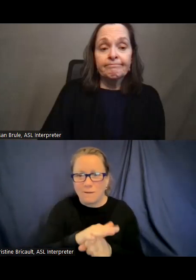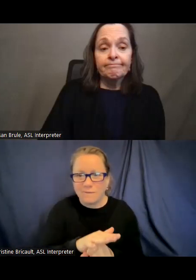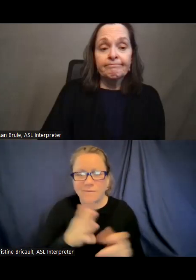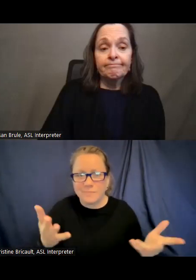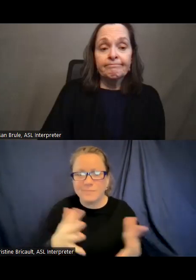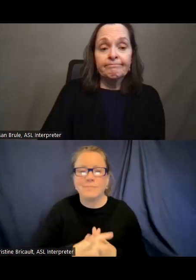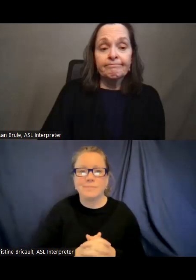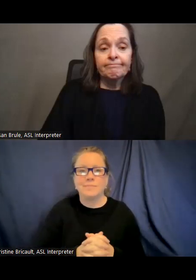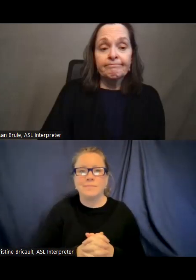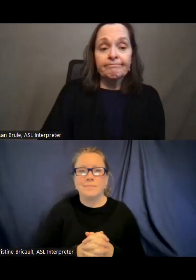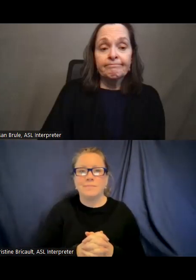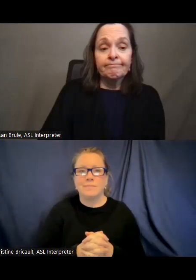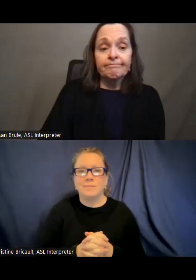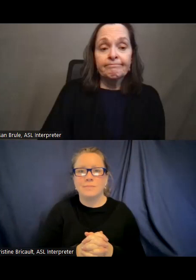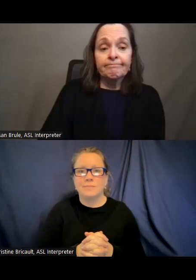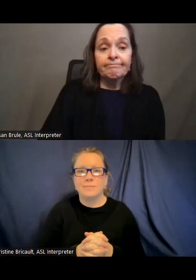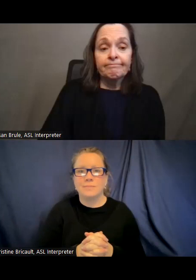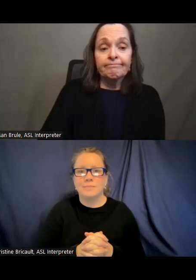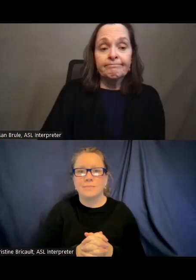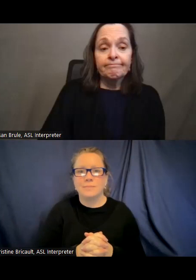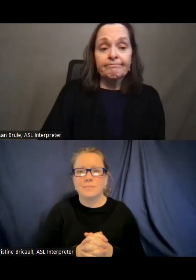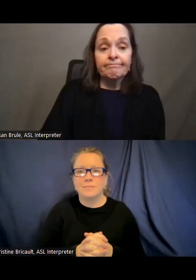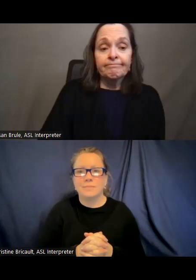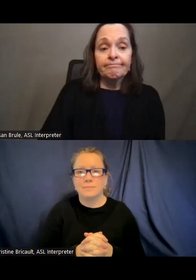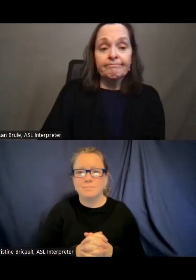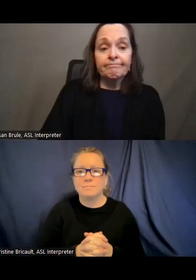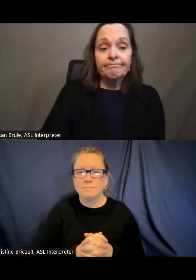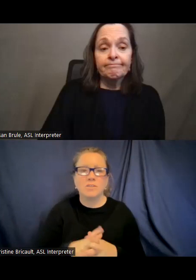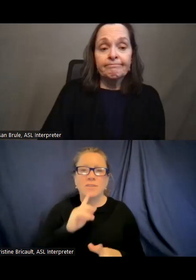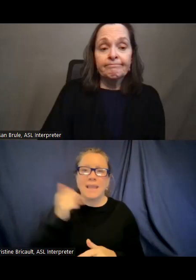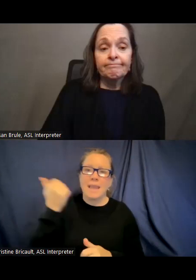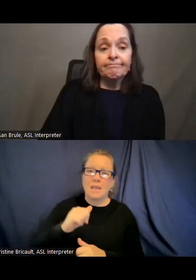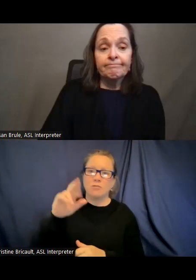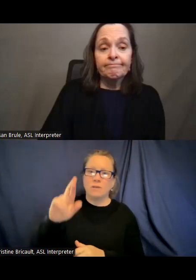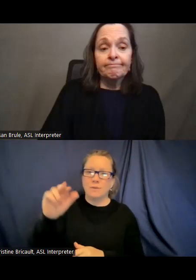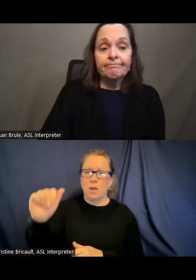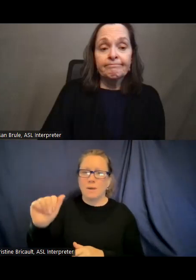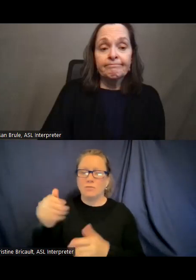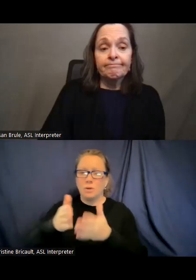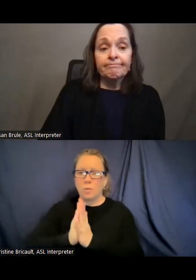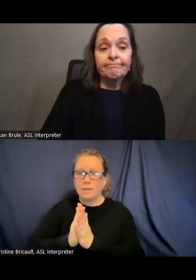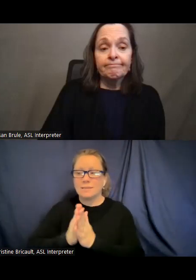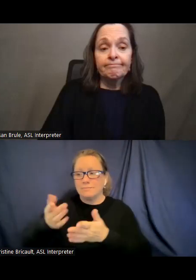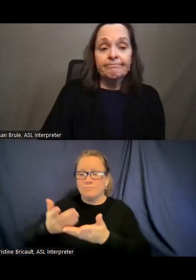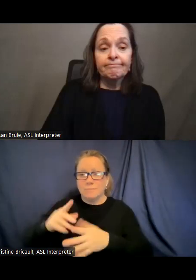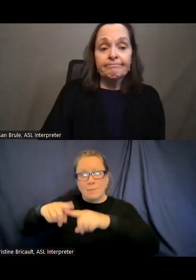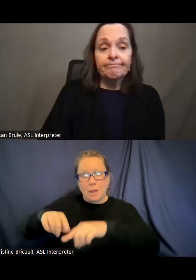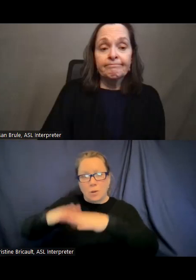Because, you know, any reasonable accommodation request has to be considered on a case-by-case basis. There isn't really,